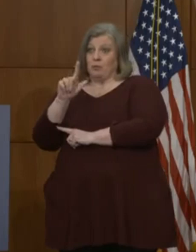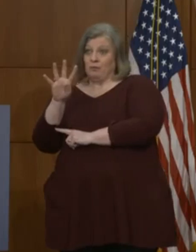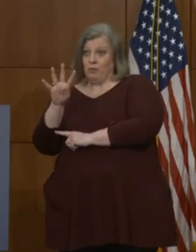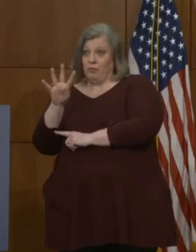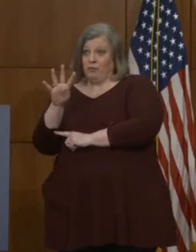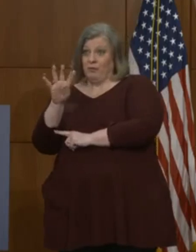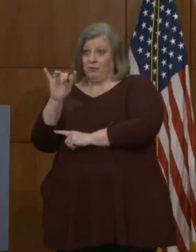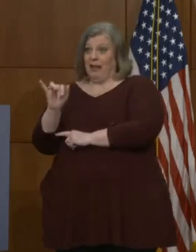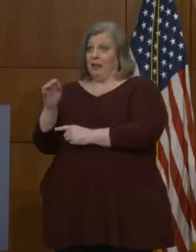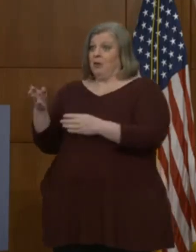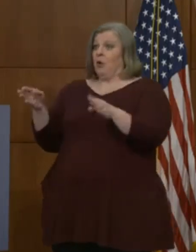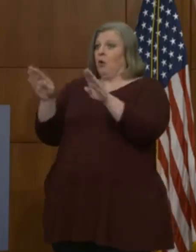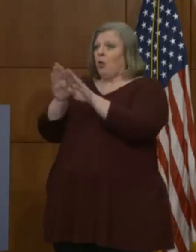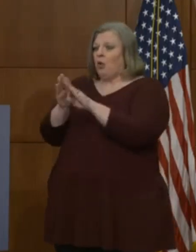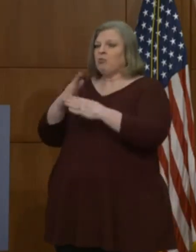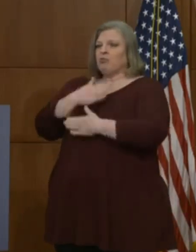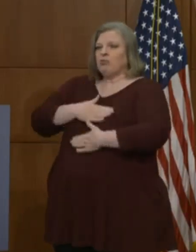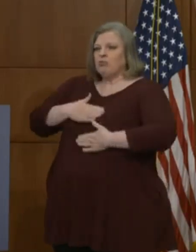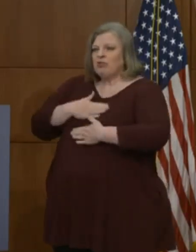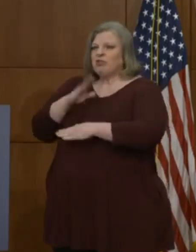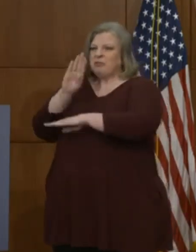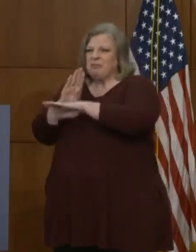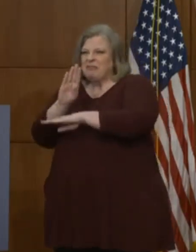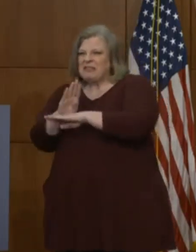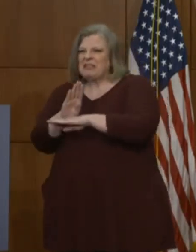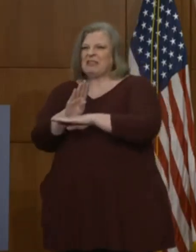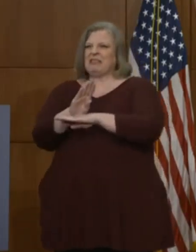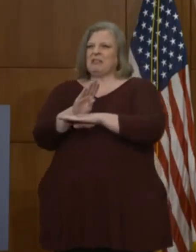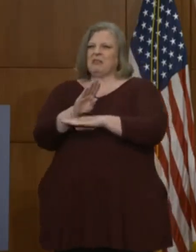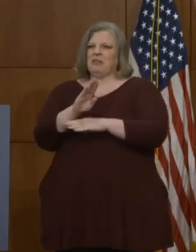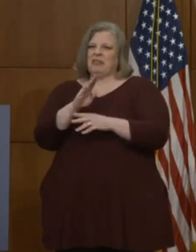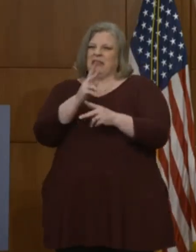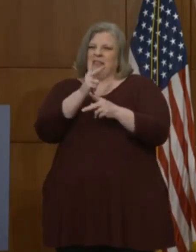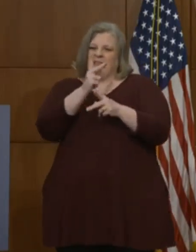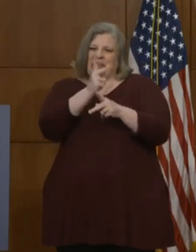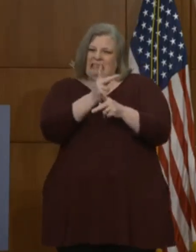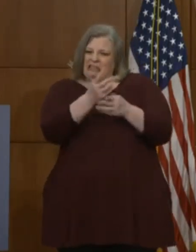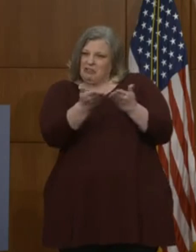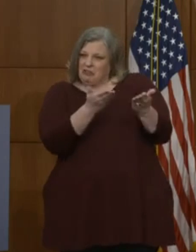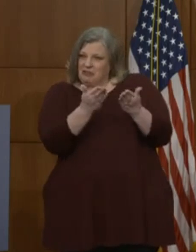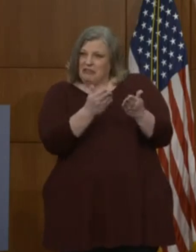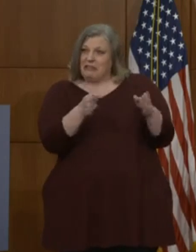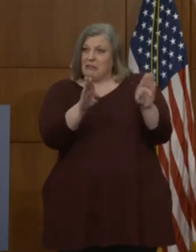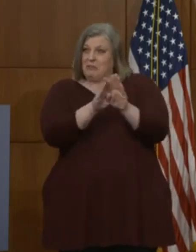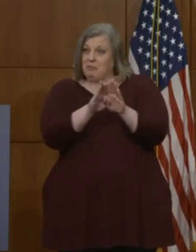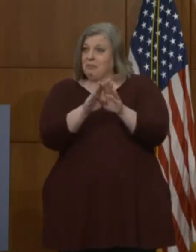MARCH THE TWENTY FOUR. IT’S THE ORDER THAT CLOSED RECREATION ORDER THAT CLOSED RECREATION AND ENTERTAINMENT BUSINESSES AS AND ENTERTAINMENT BUSINESSES AS WELL AS PERSONAL CARE SERVICES